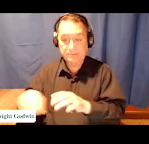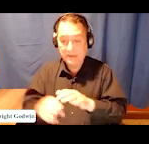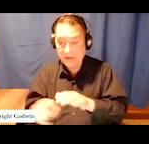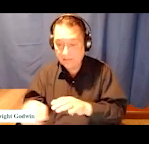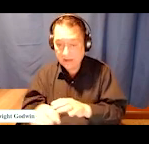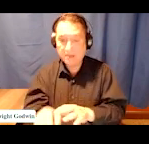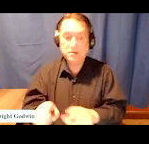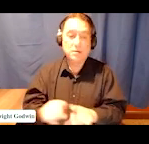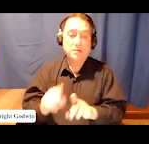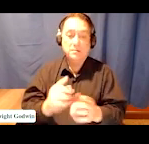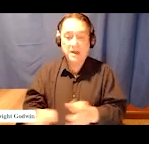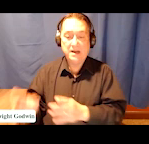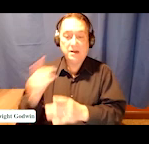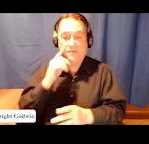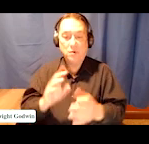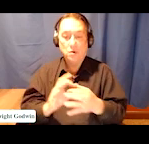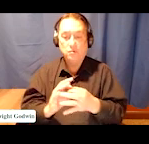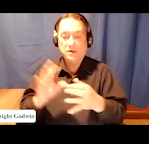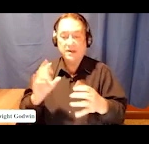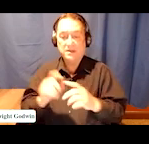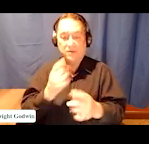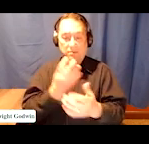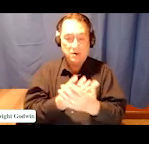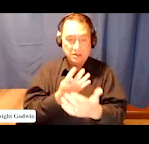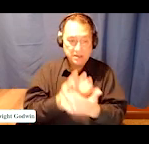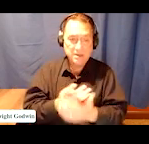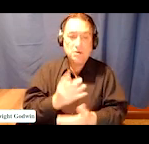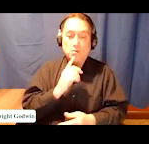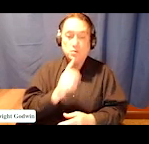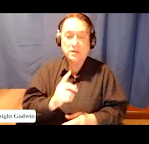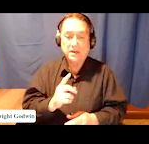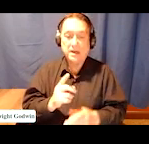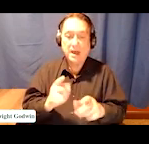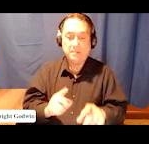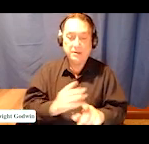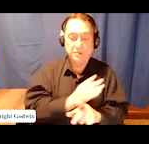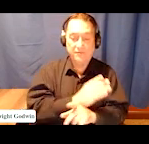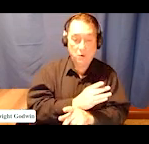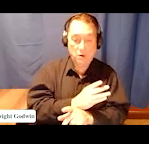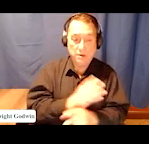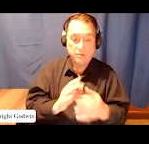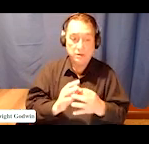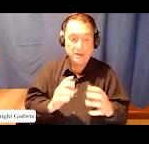or planning for reentry has begun prior to someone's release from a facility, peer support activities can include